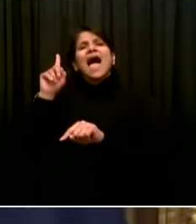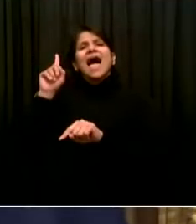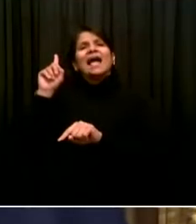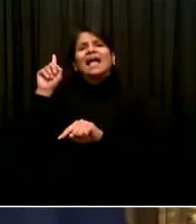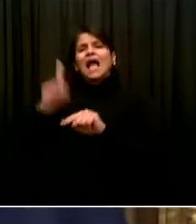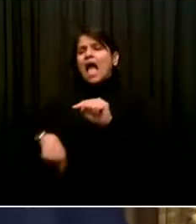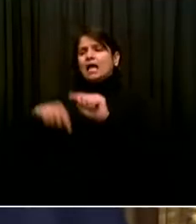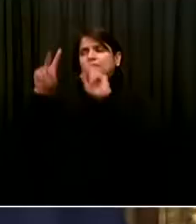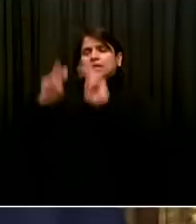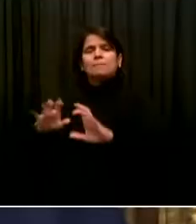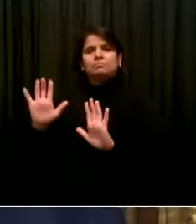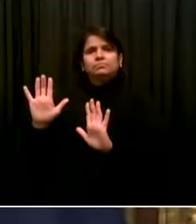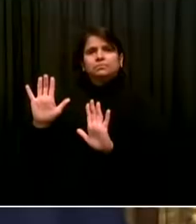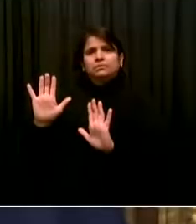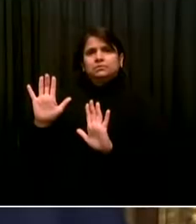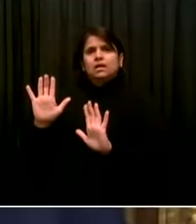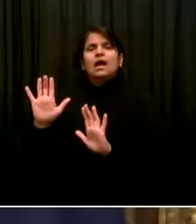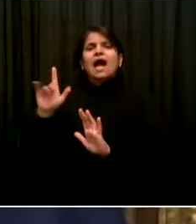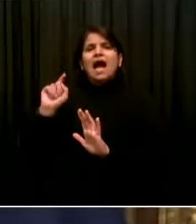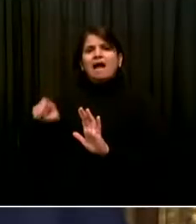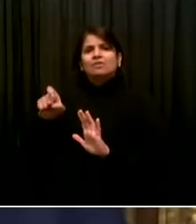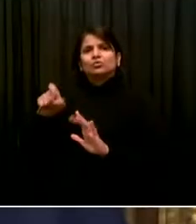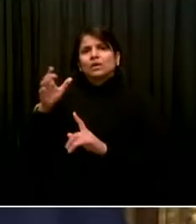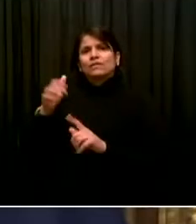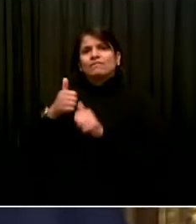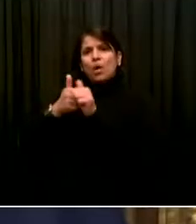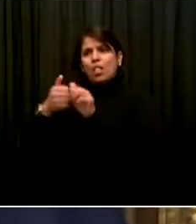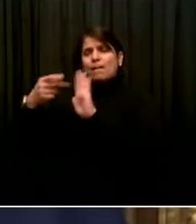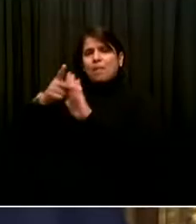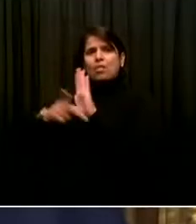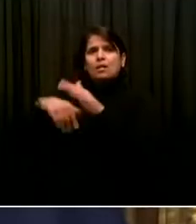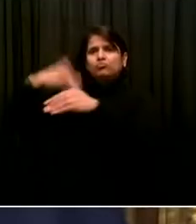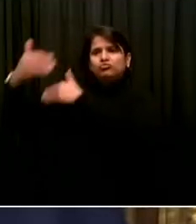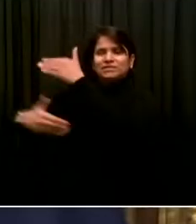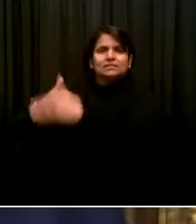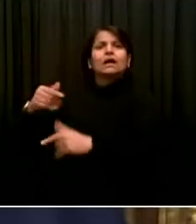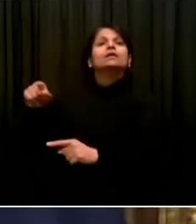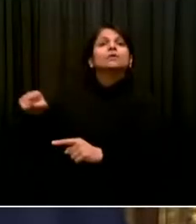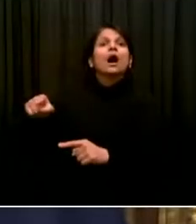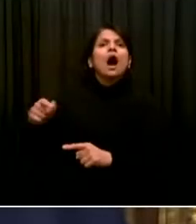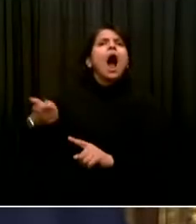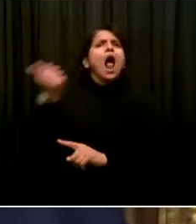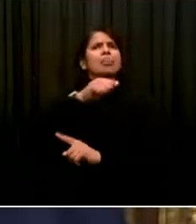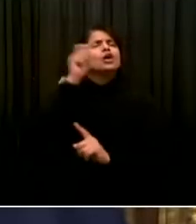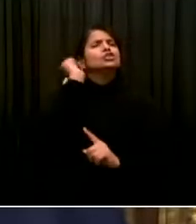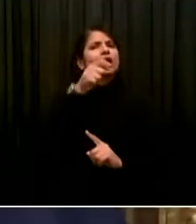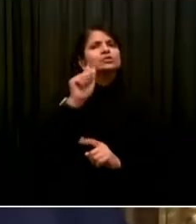TO THE COMMUNITY. 49 STATES AS WELL AS THE FEDERAL GOVERNMENT ALLOW JUDSGE TO CONSIDER A DEFENDANT'S